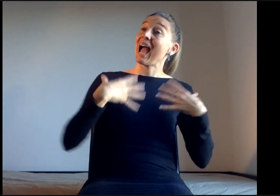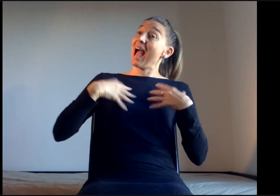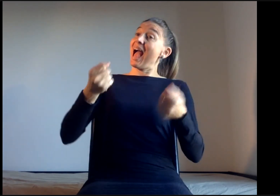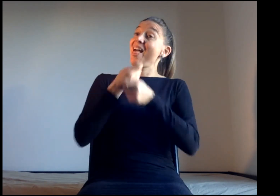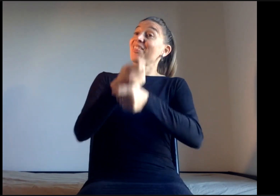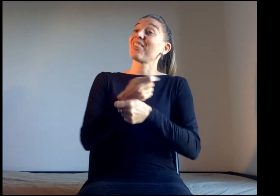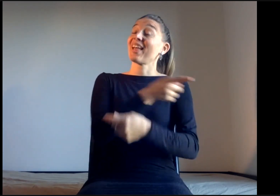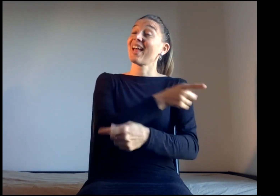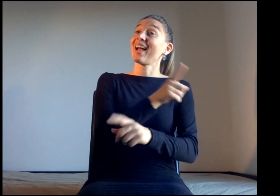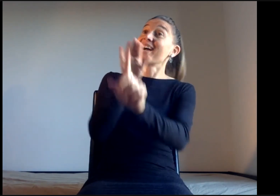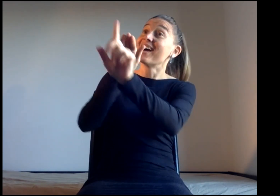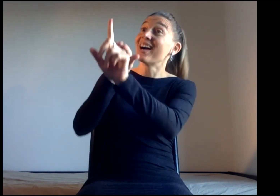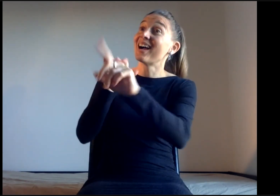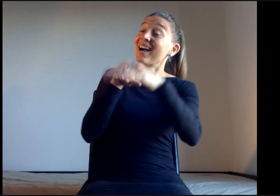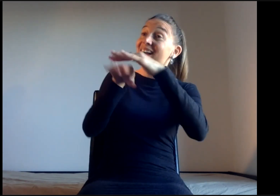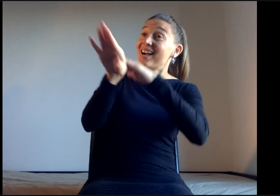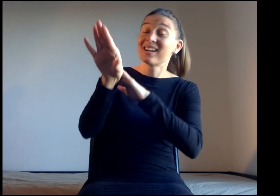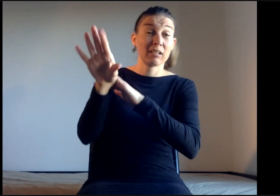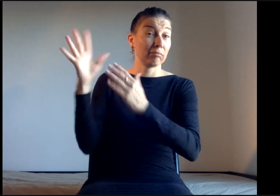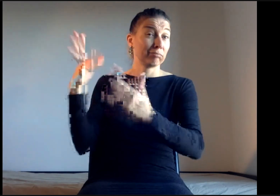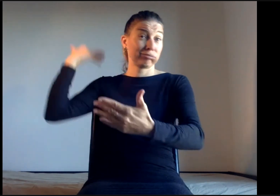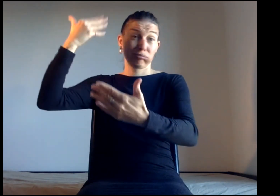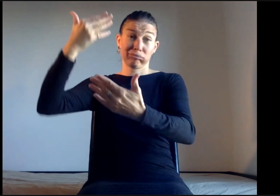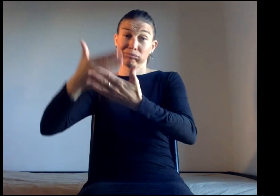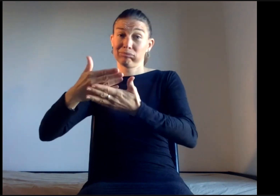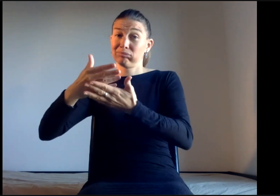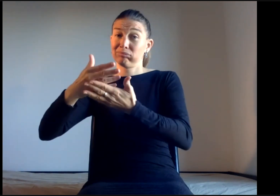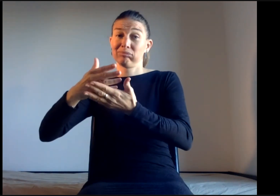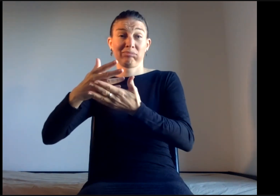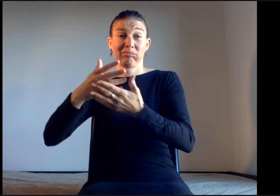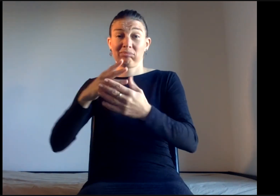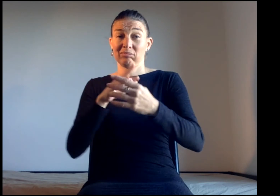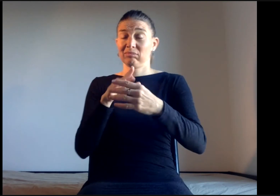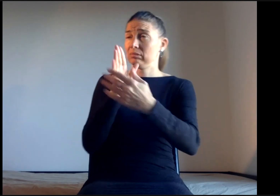to do that in the official guidance in some countries.